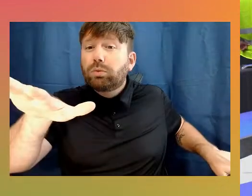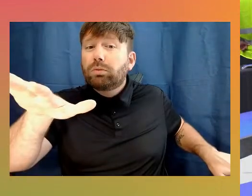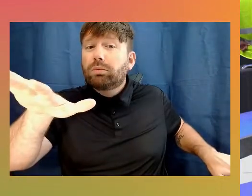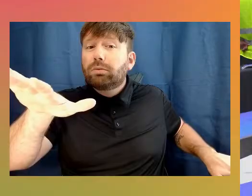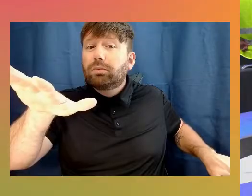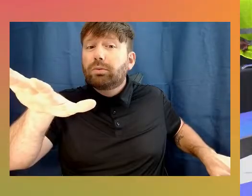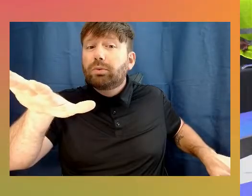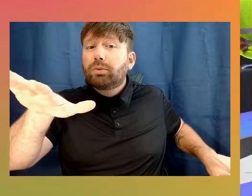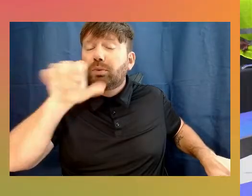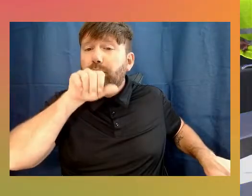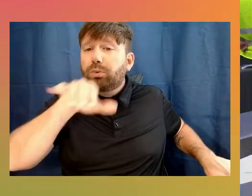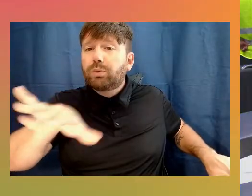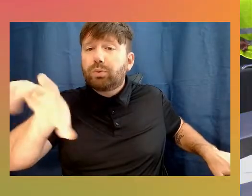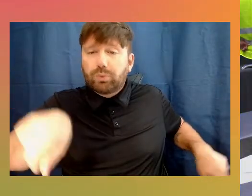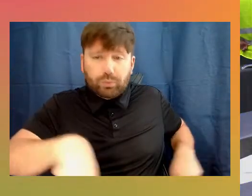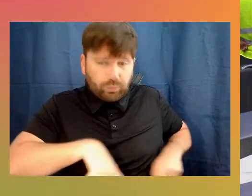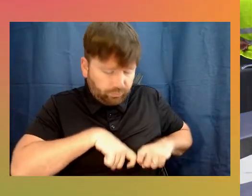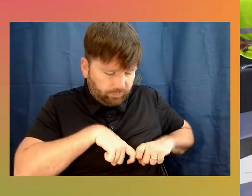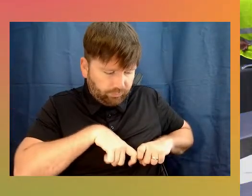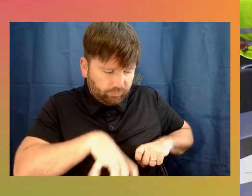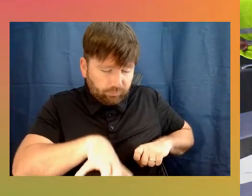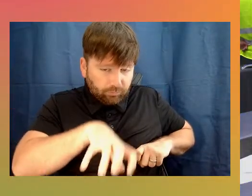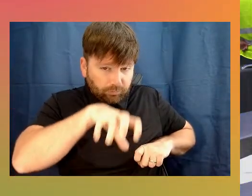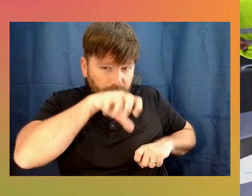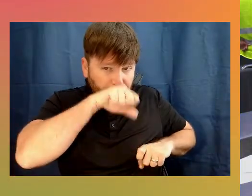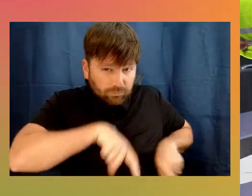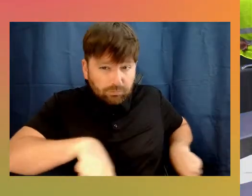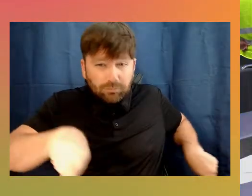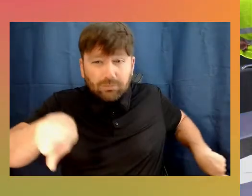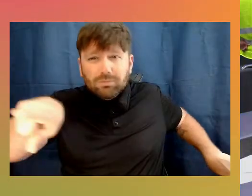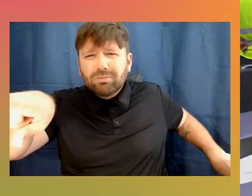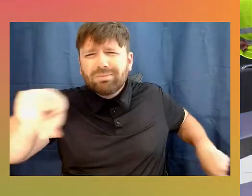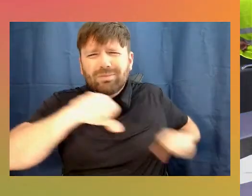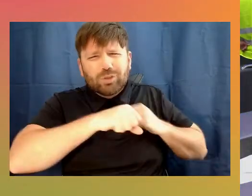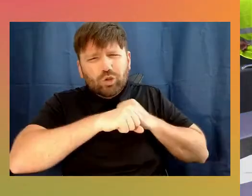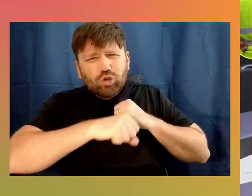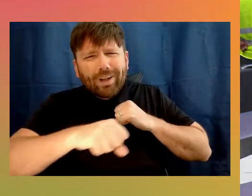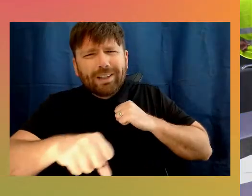EXHALE, ELBOW TO KNEE.